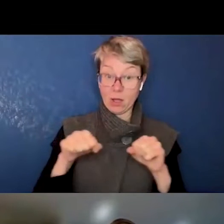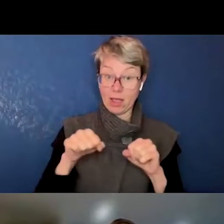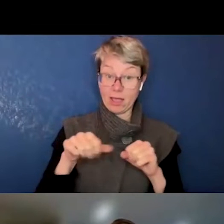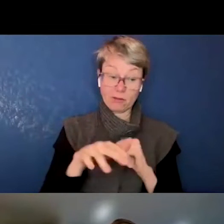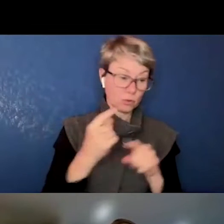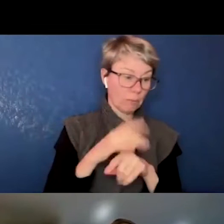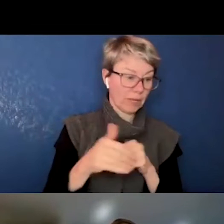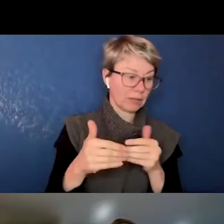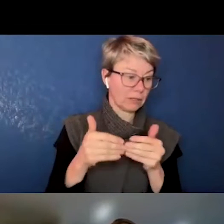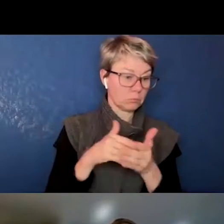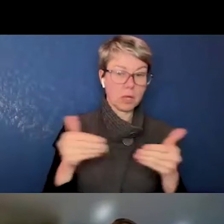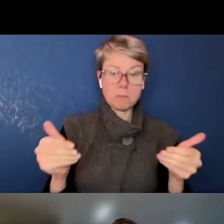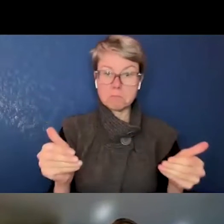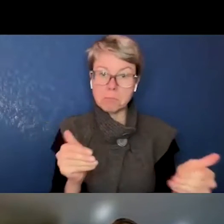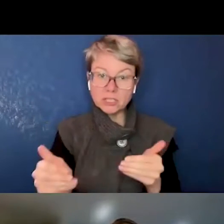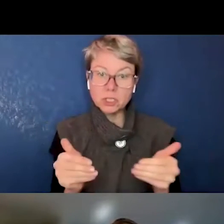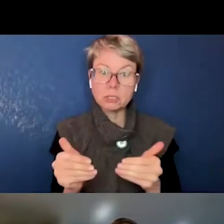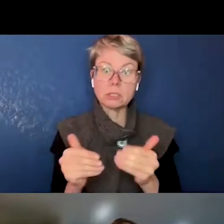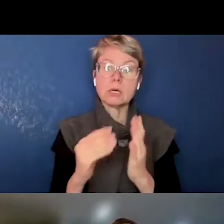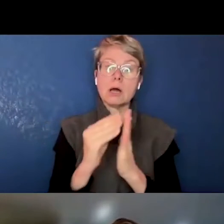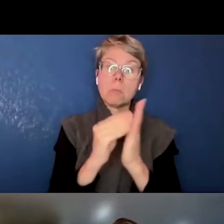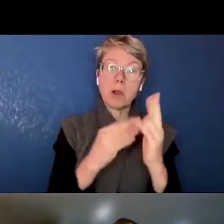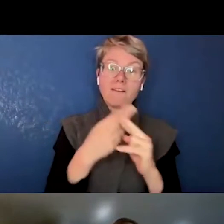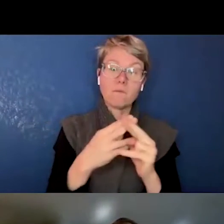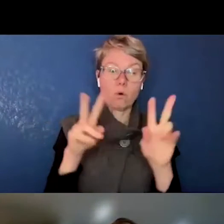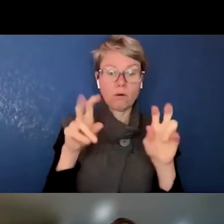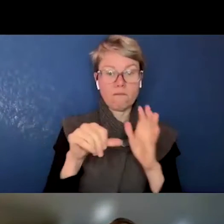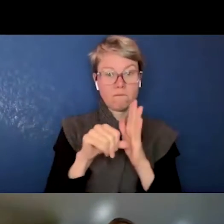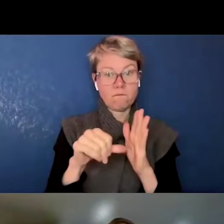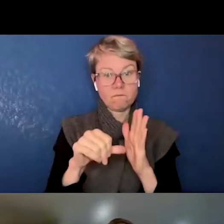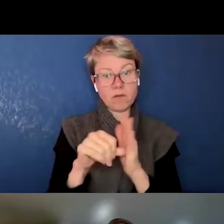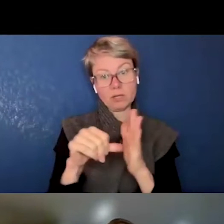and those financial hardship applications so we do have access to them if they're non stationed